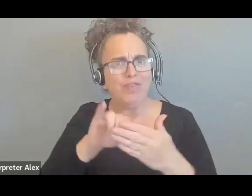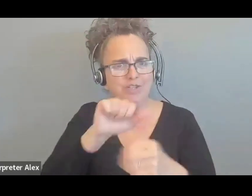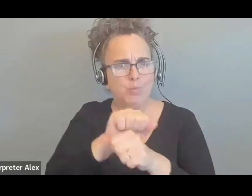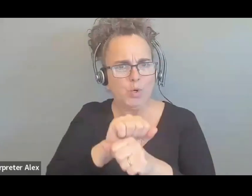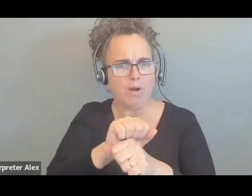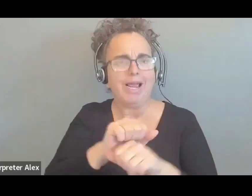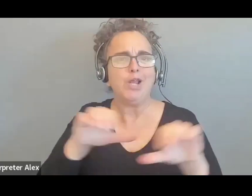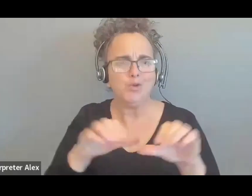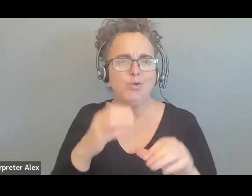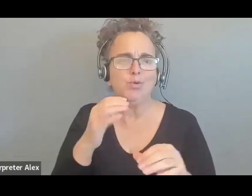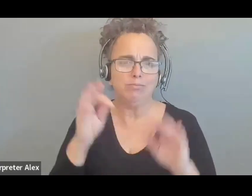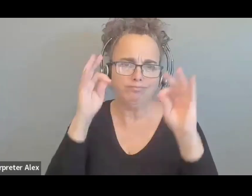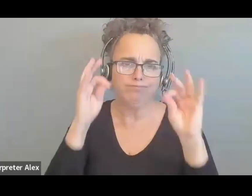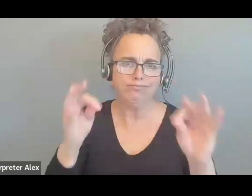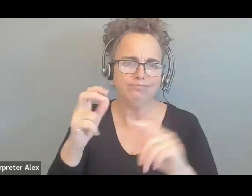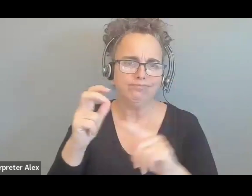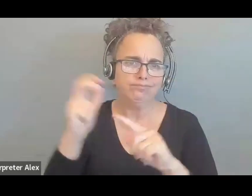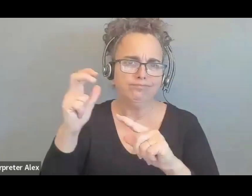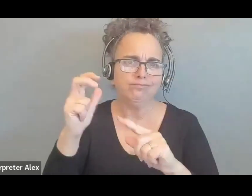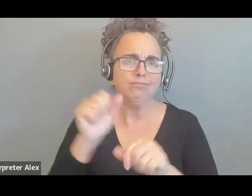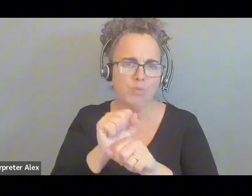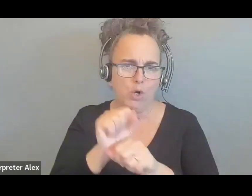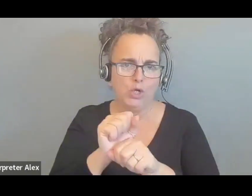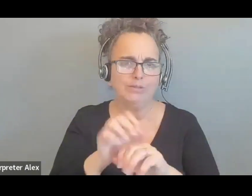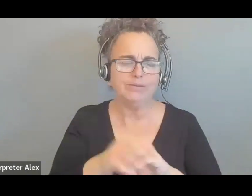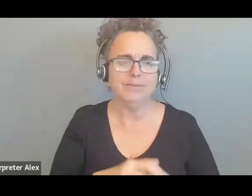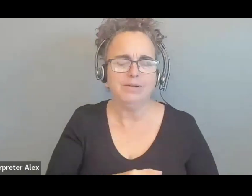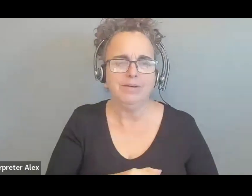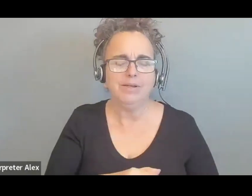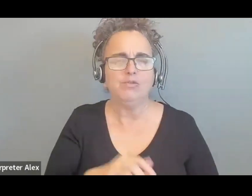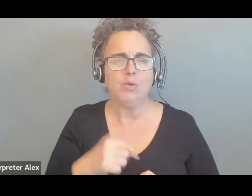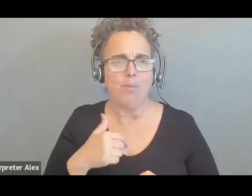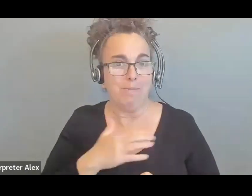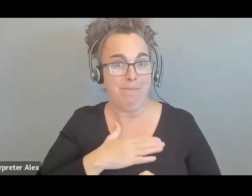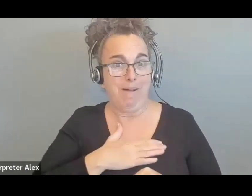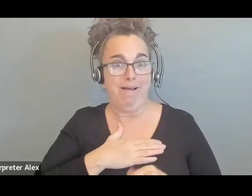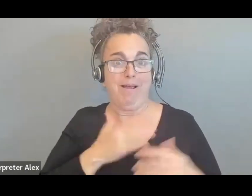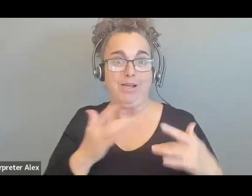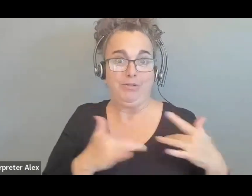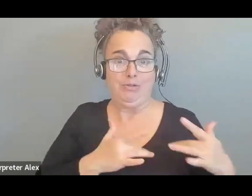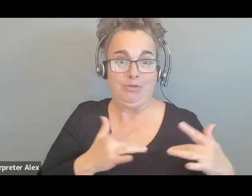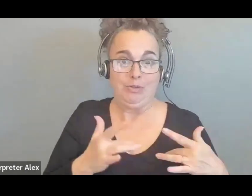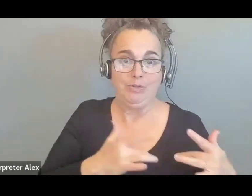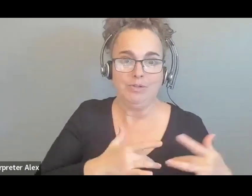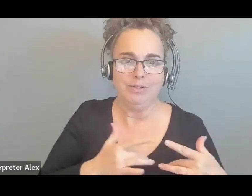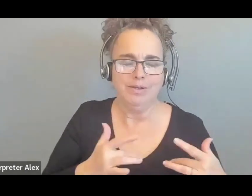I'm very fixated right now on trying to build skills